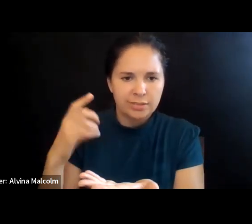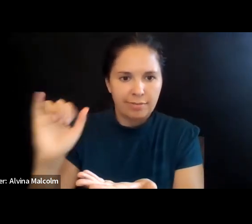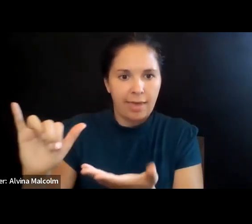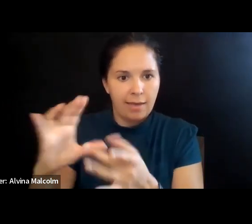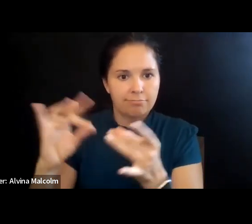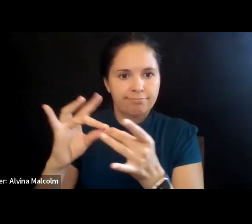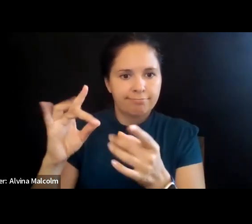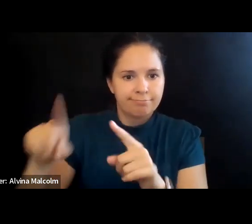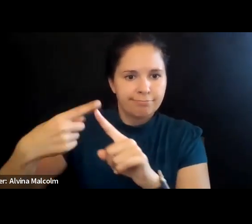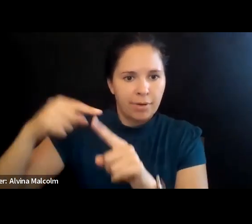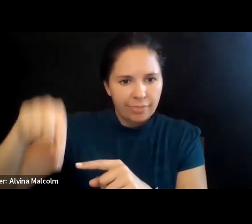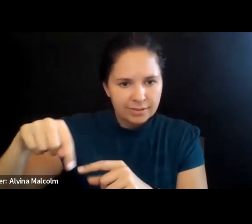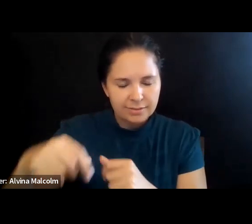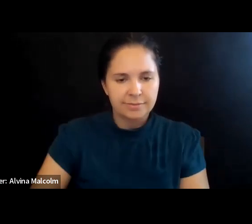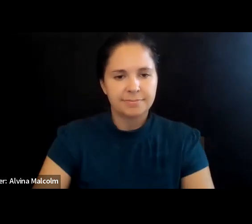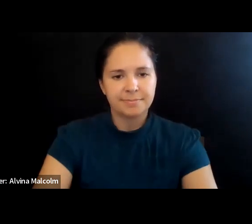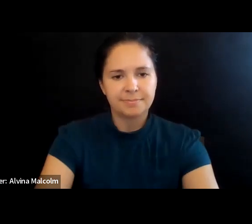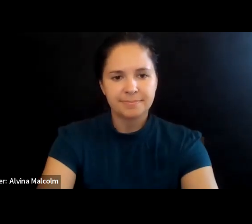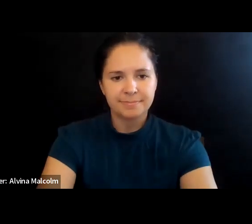up with a game plan. We have to